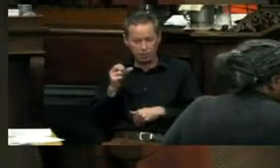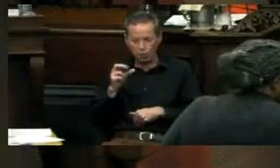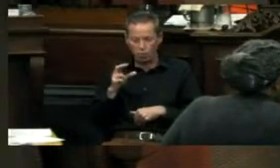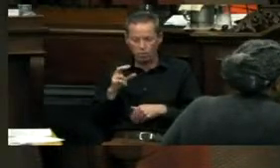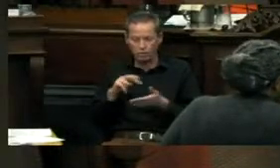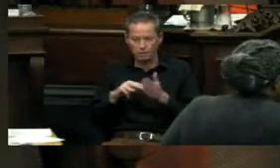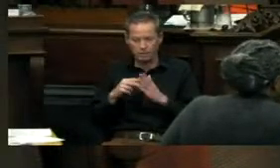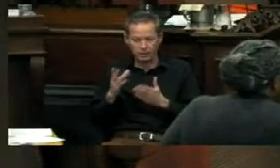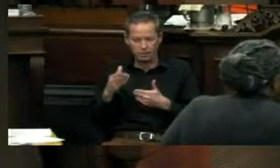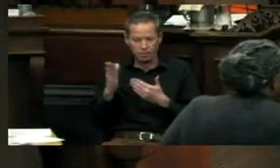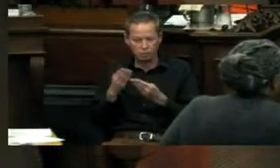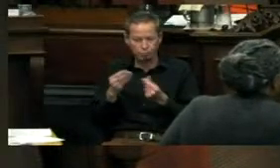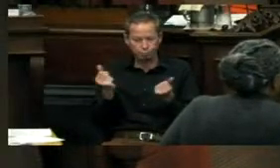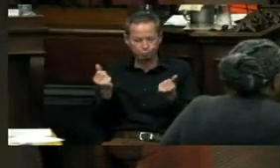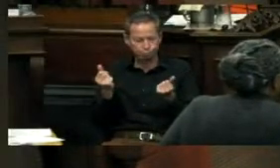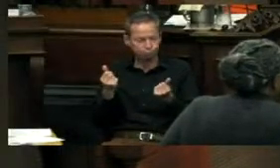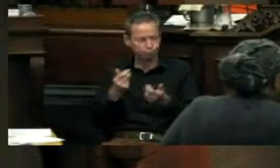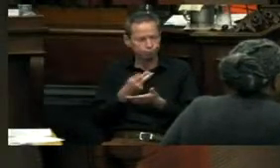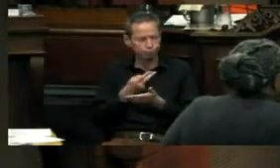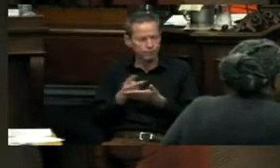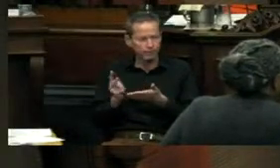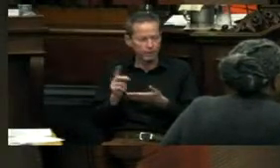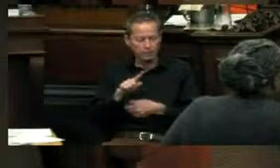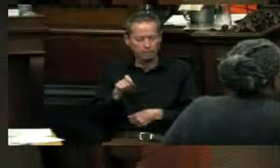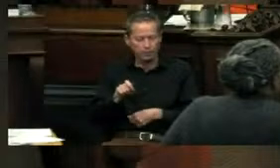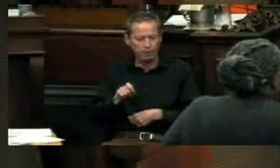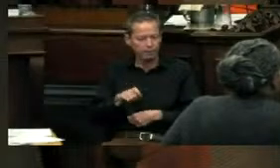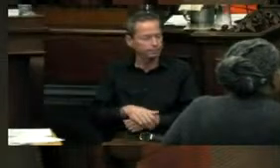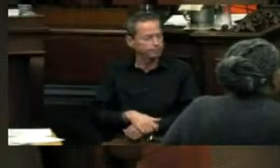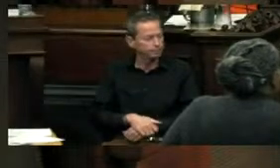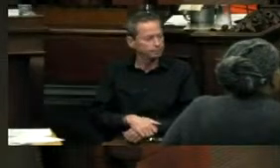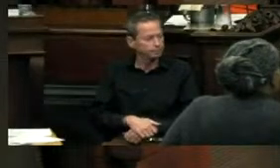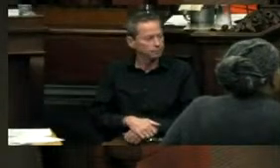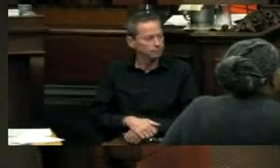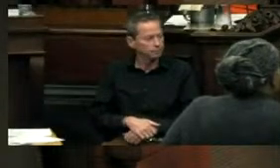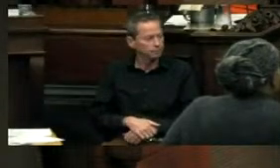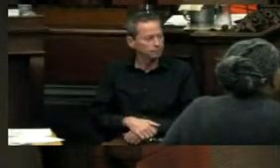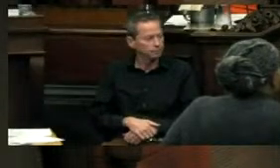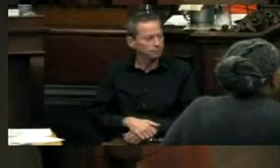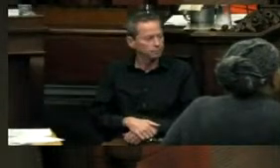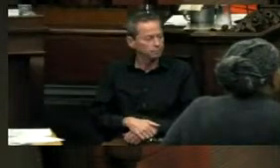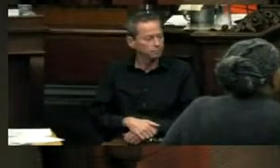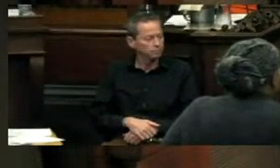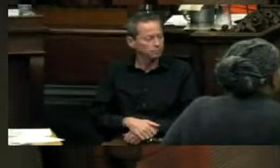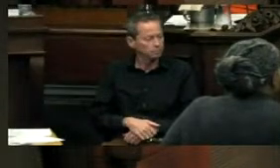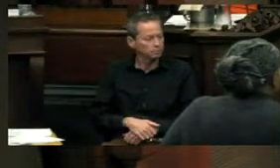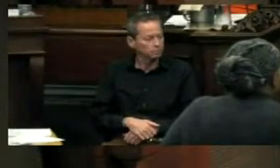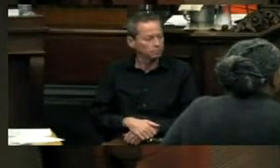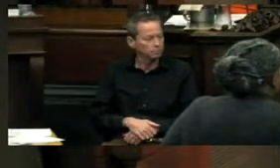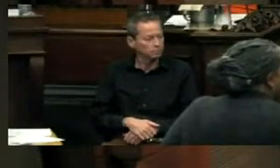circumstance, if the motion fails in committee, does it just mean it's held in committee then, or does it mean the motion